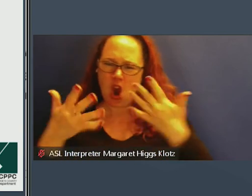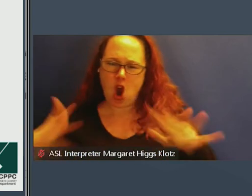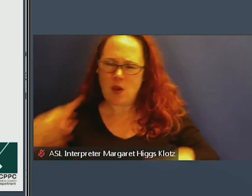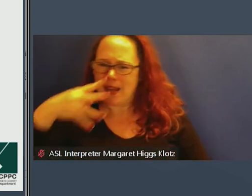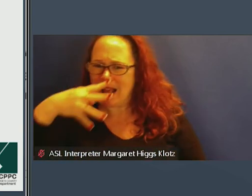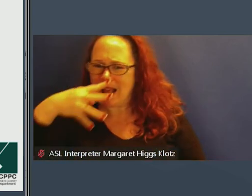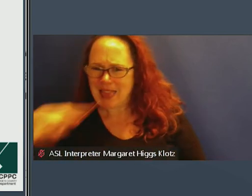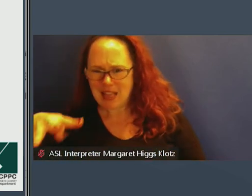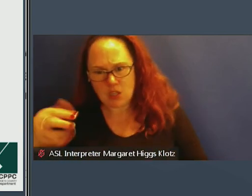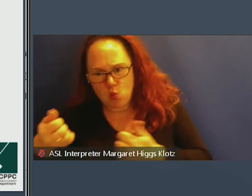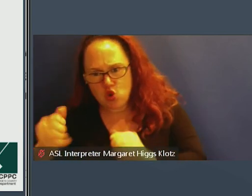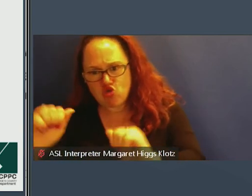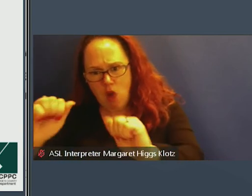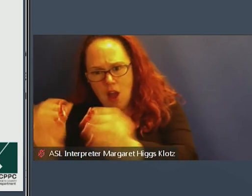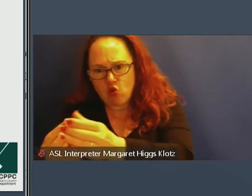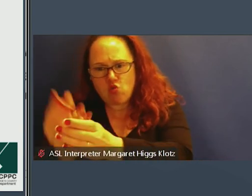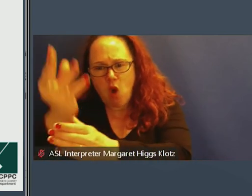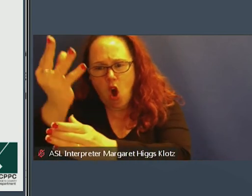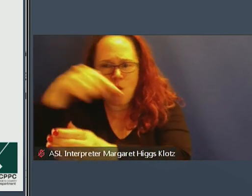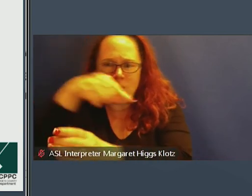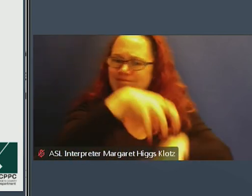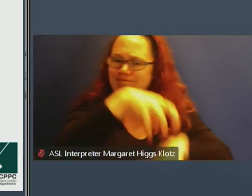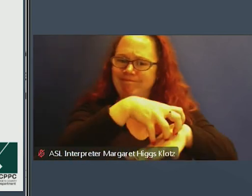We will face a significant decrease in our property value